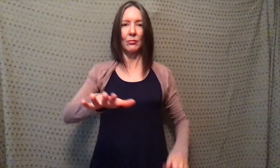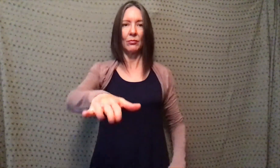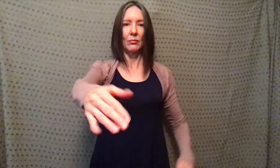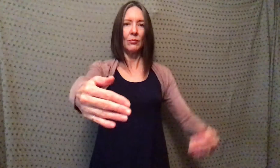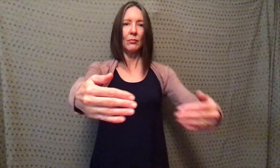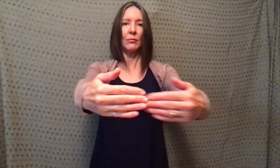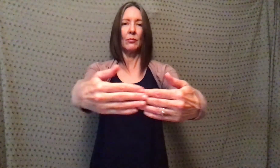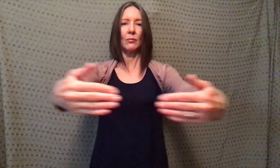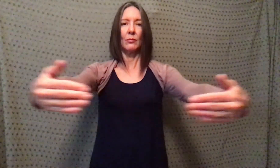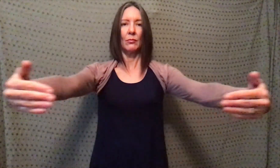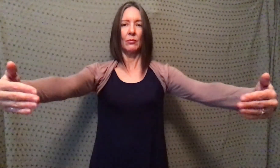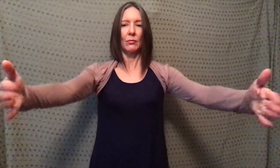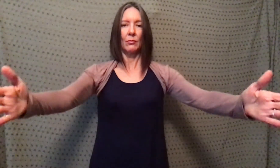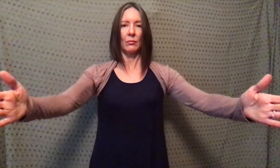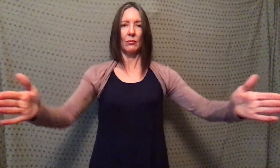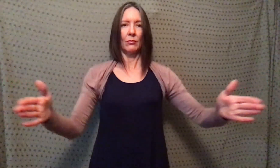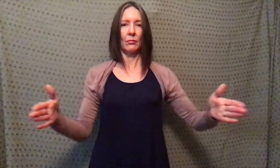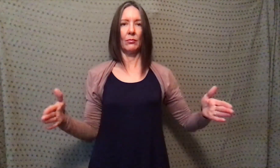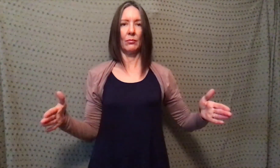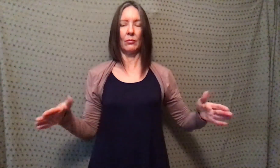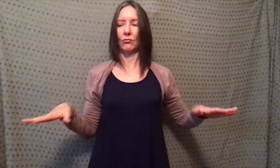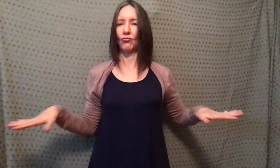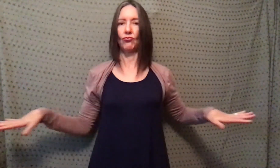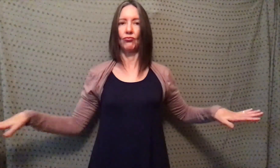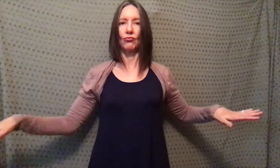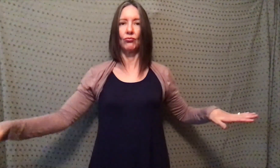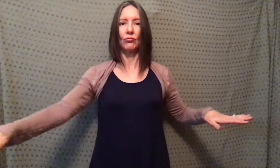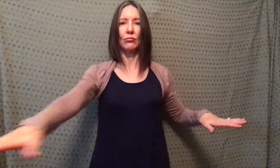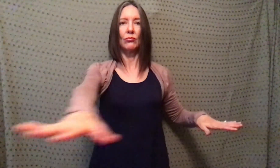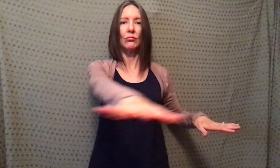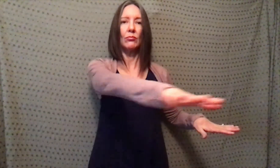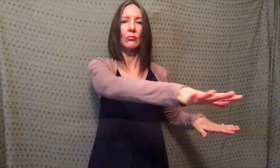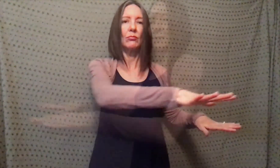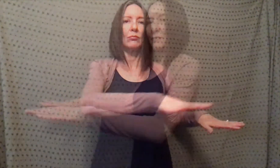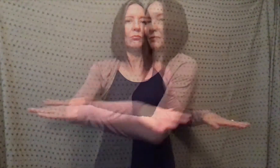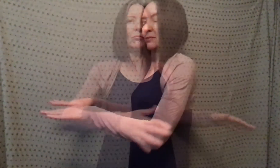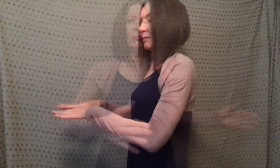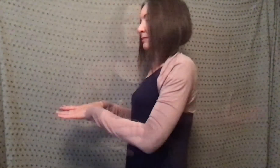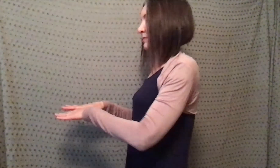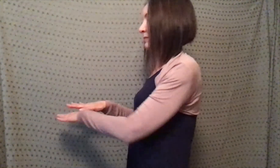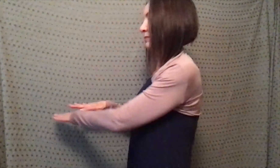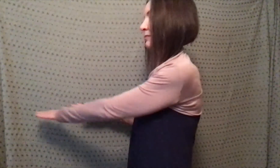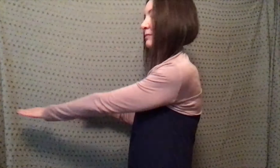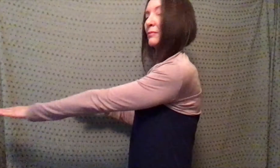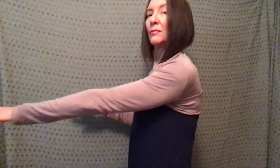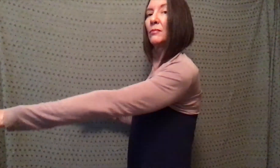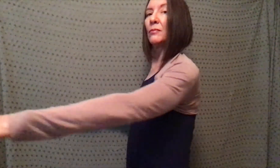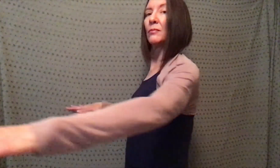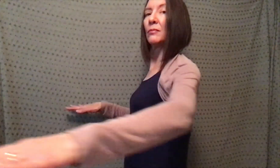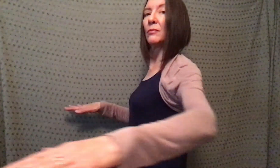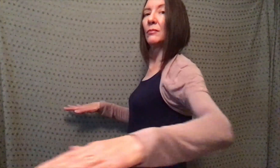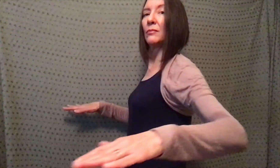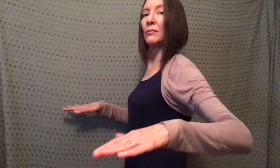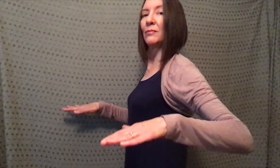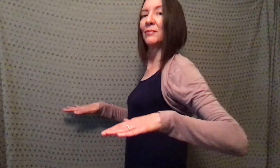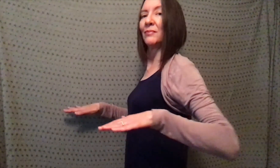front of you like a stage or a game board. The horizontal plane of the signing space